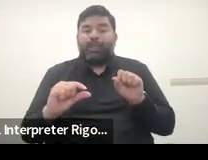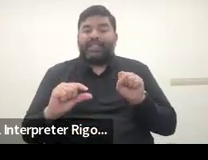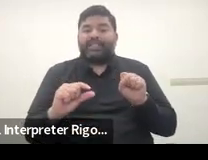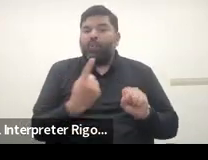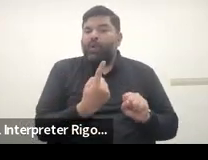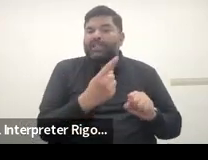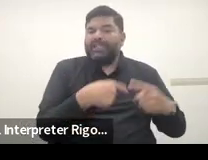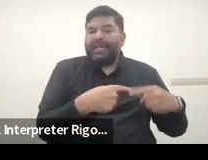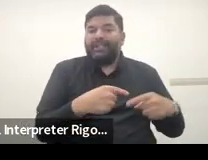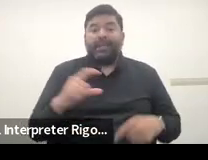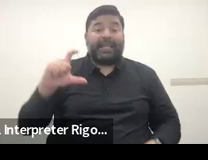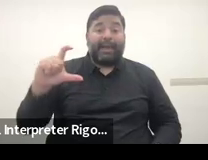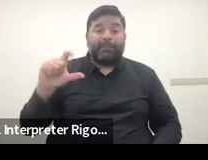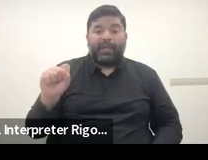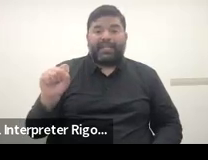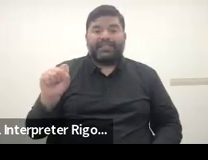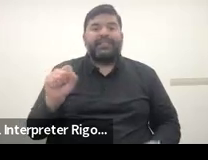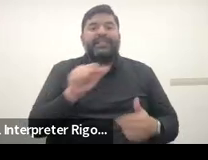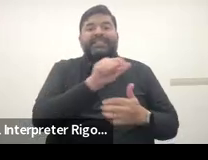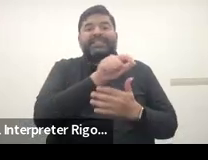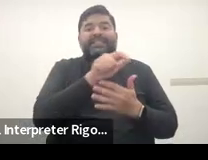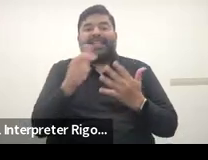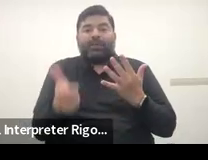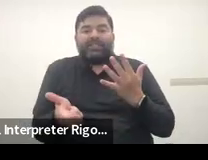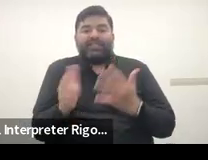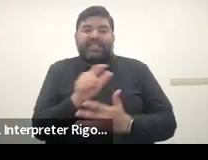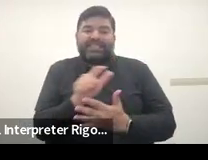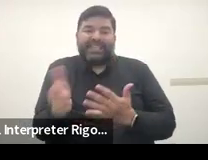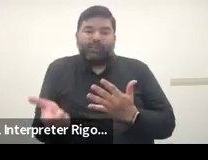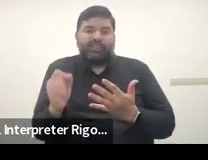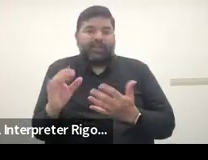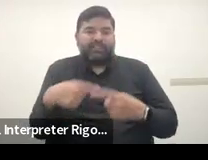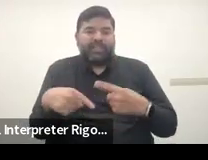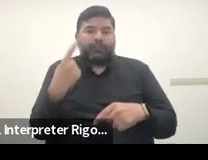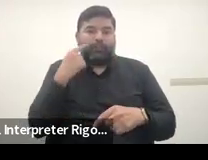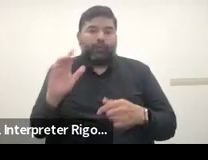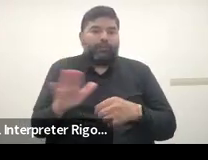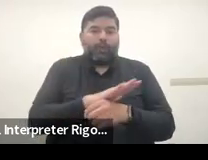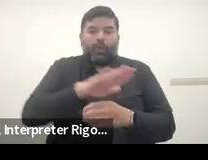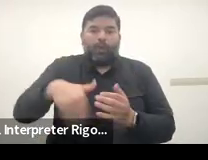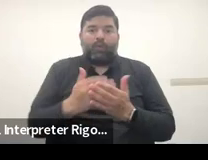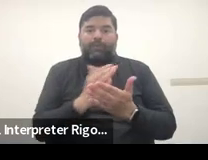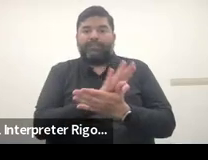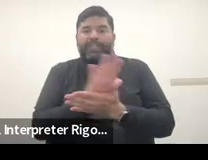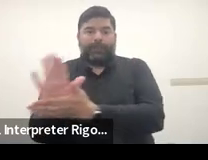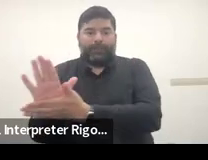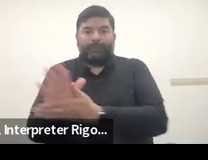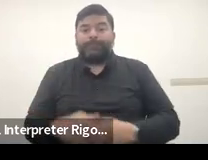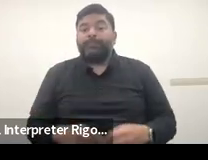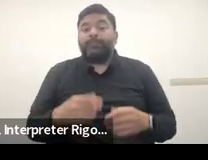capital "S" is the sequence of signs for the entire video from there we want to develop